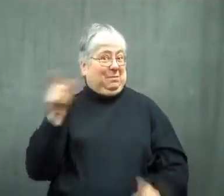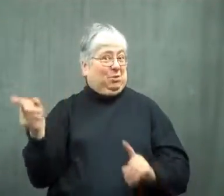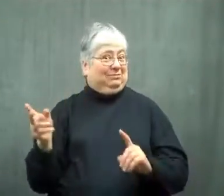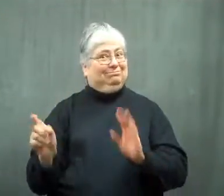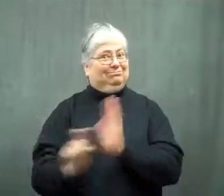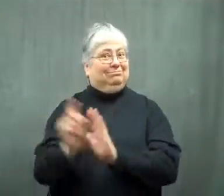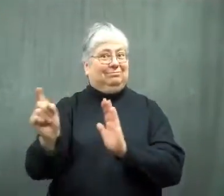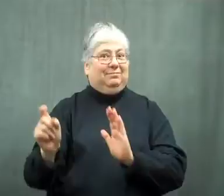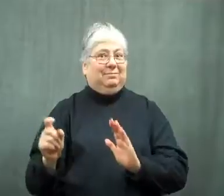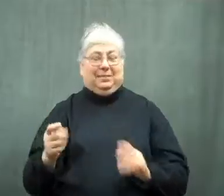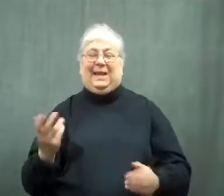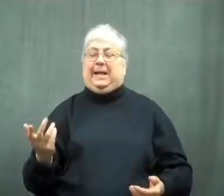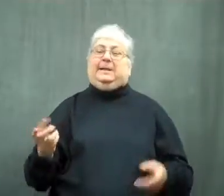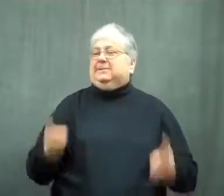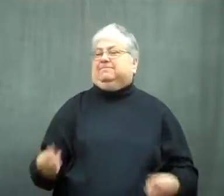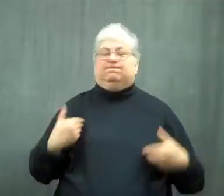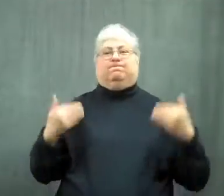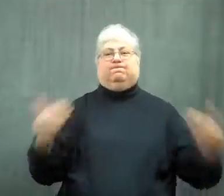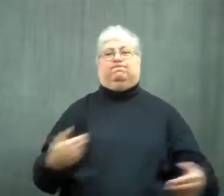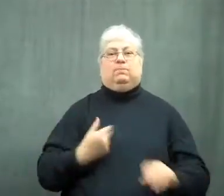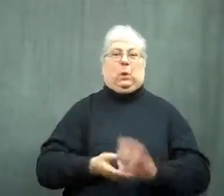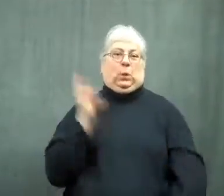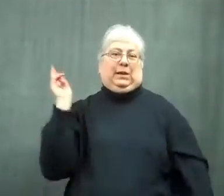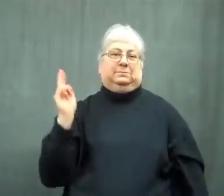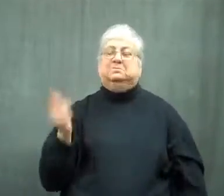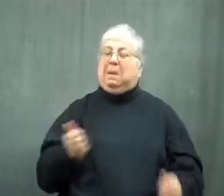Remember, they don't allow smoking. He went ahead and quit smoking.